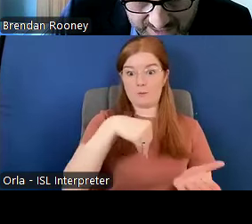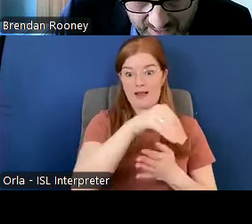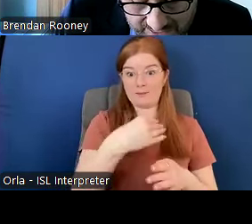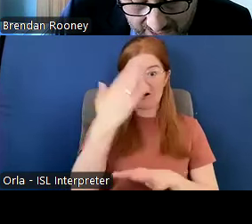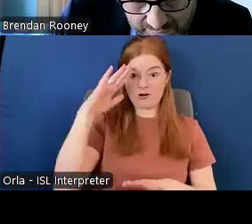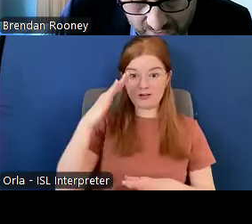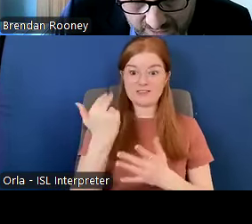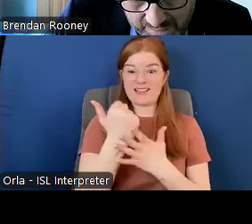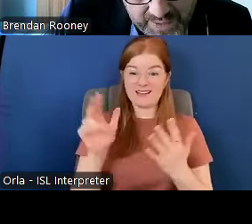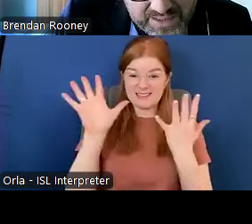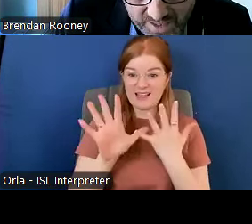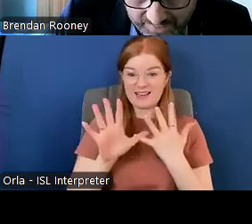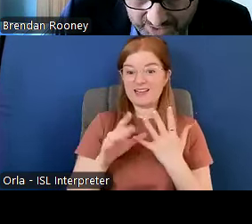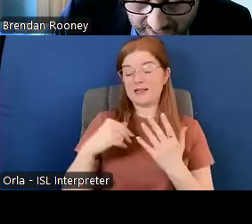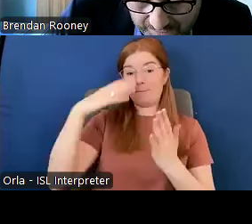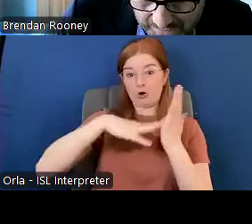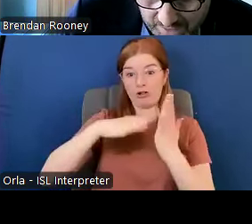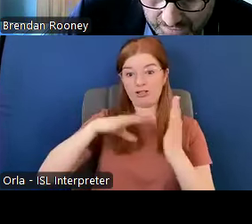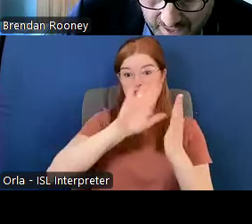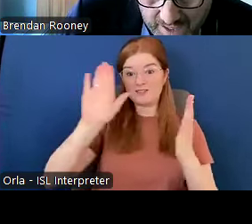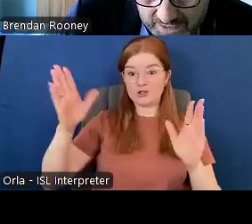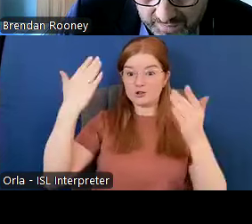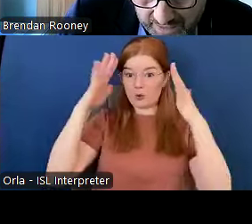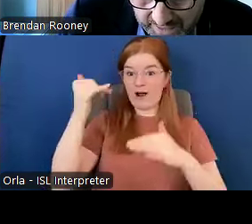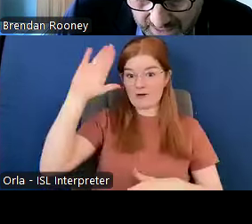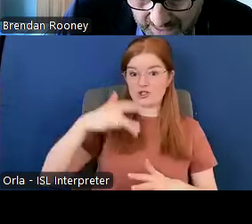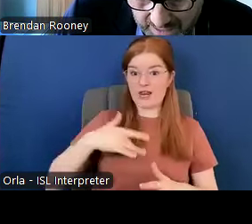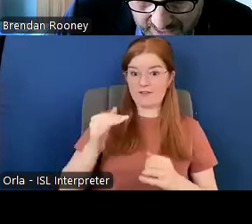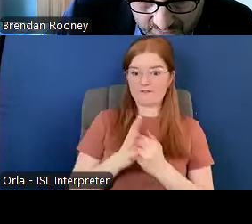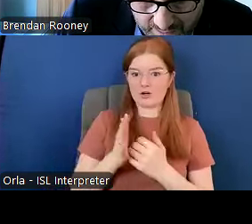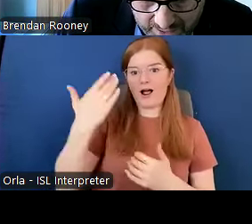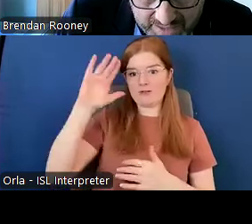design 10 murals depicting Irish Life for the Ireland pavilion at the Glasgow Empire